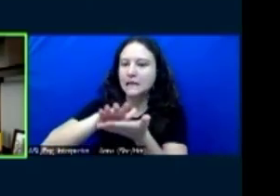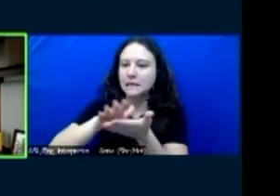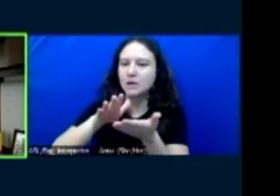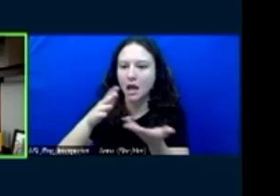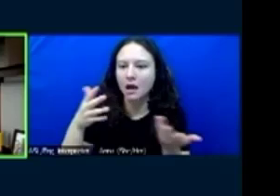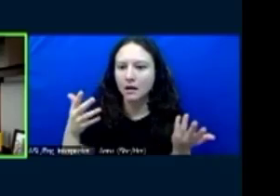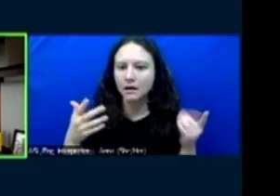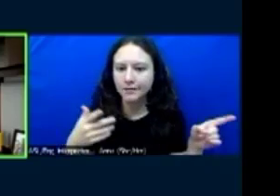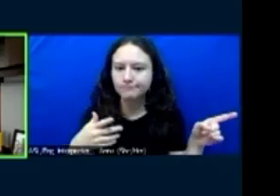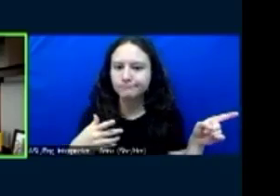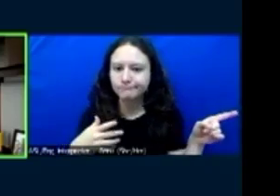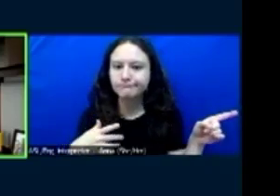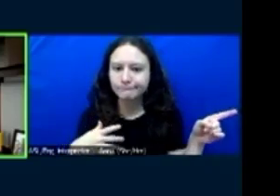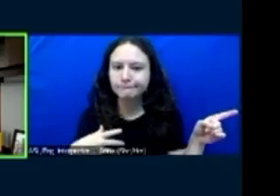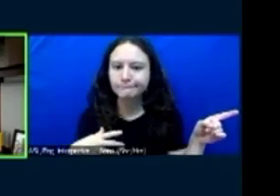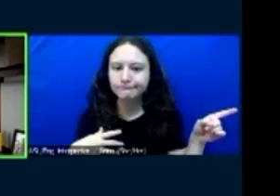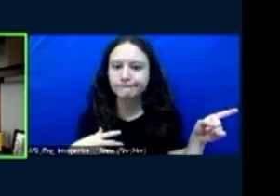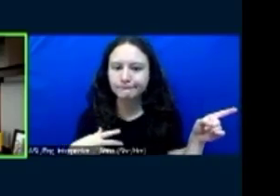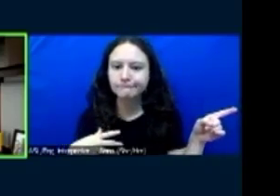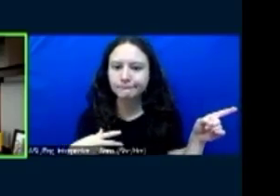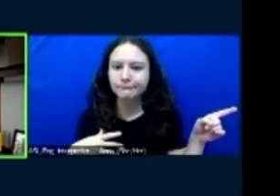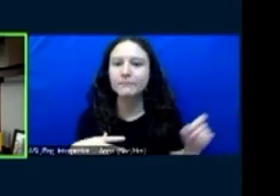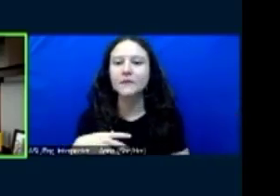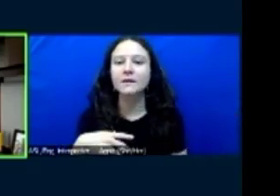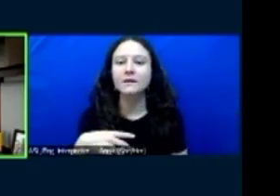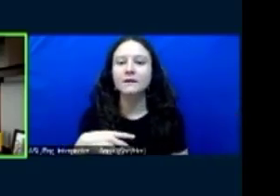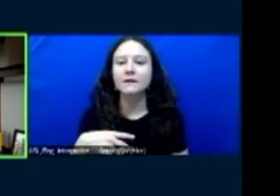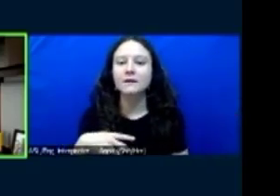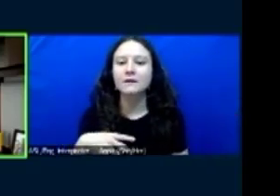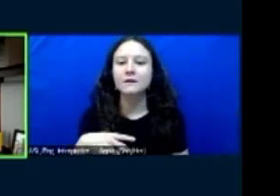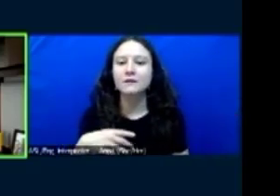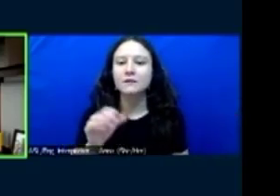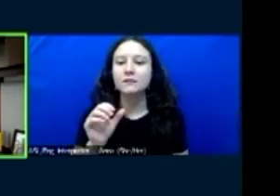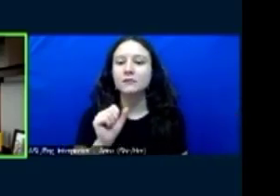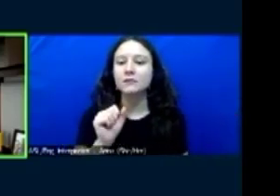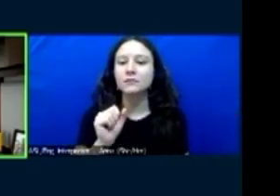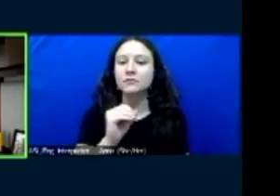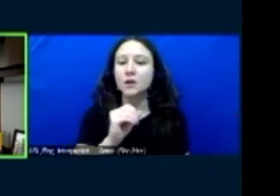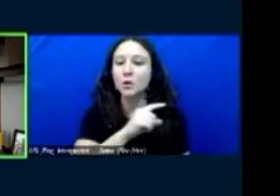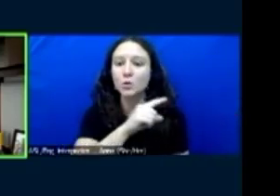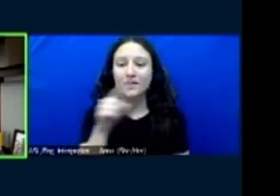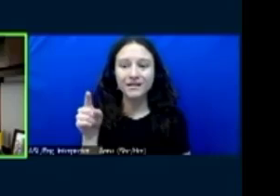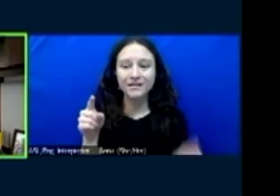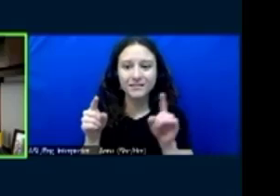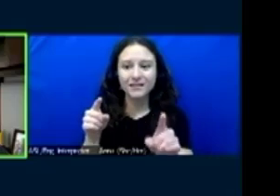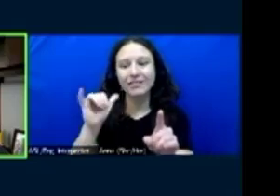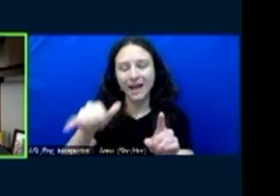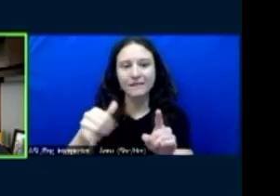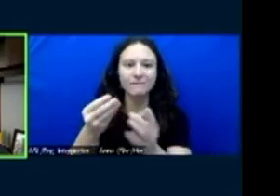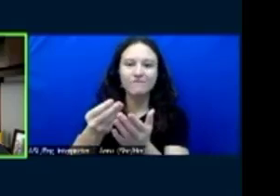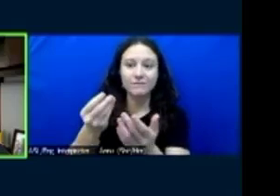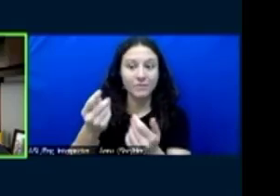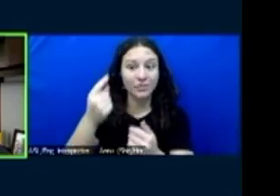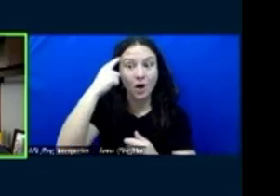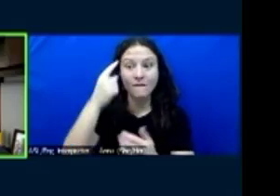The interpretation was that it was review bias. But this paper, which did come out of the NIH,